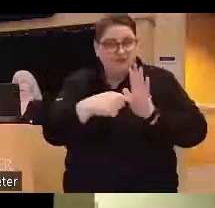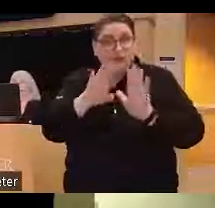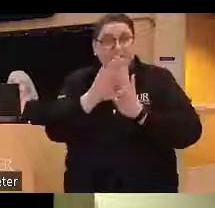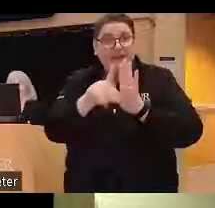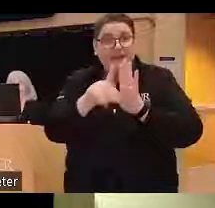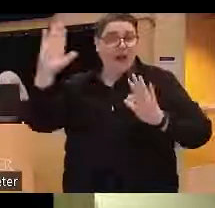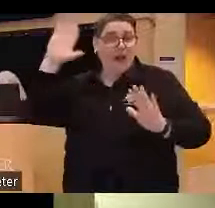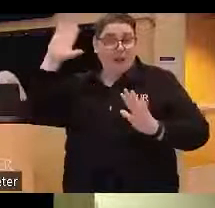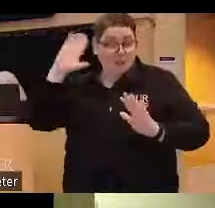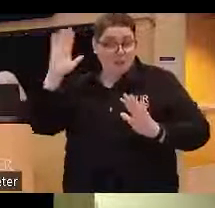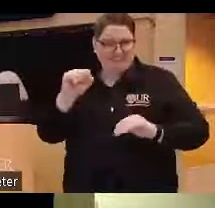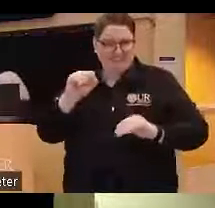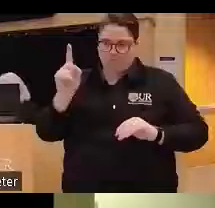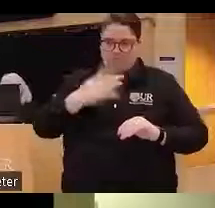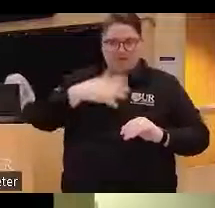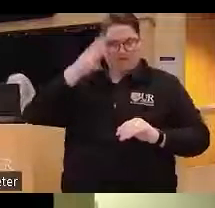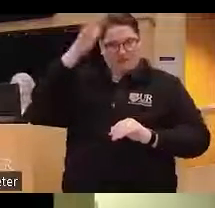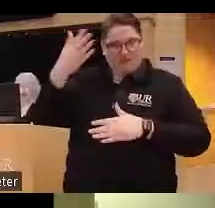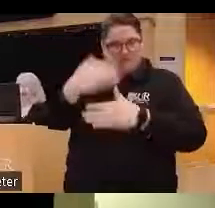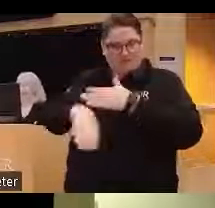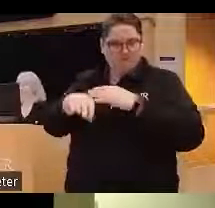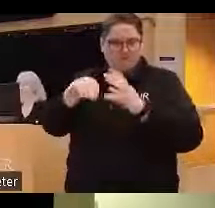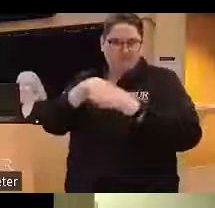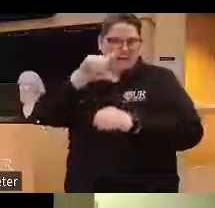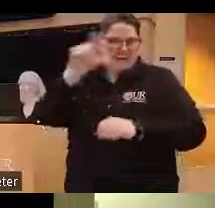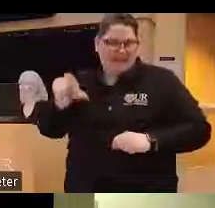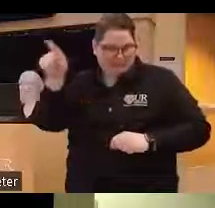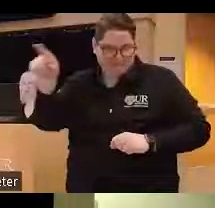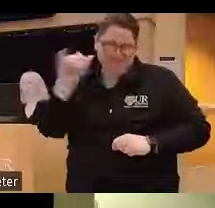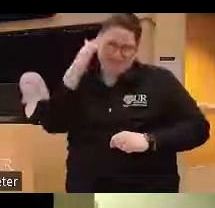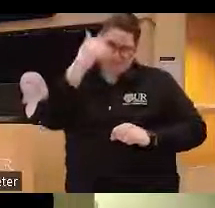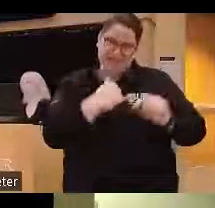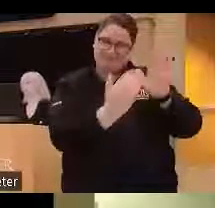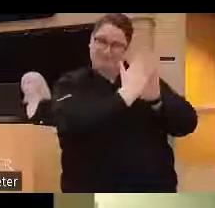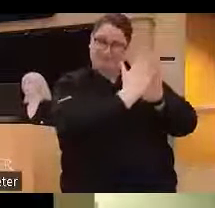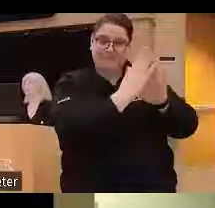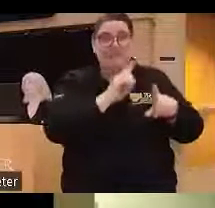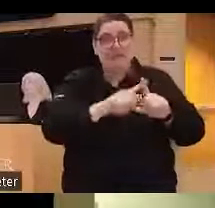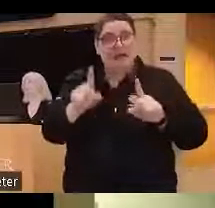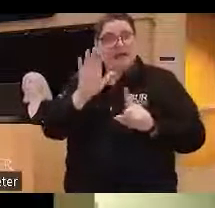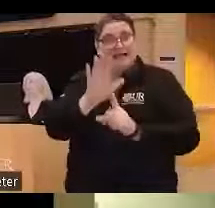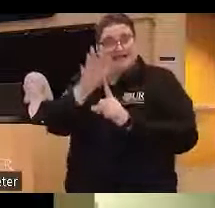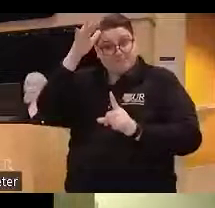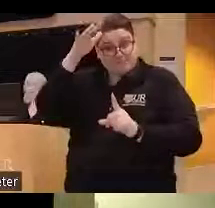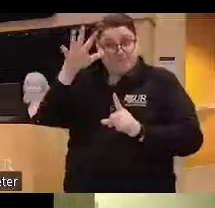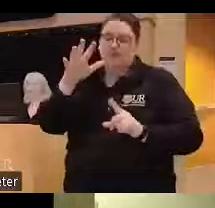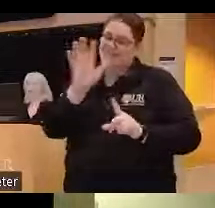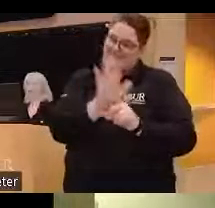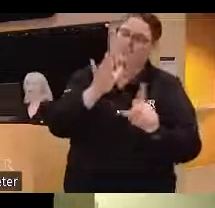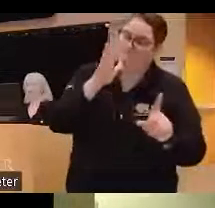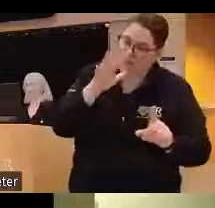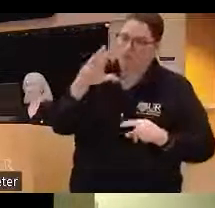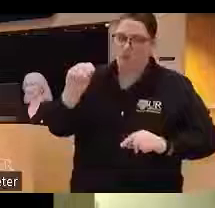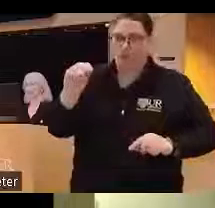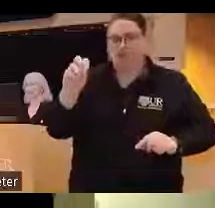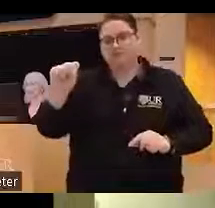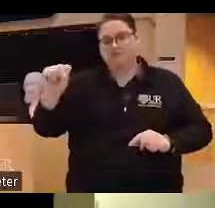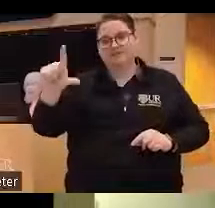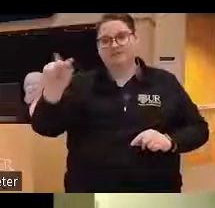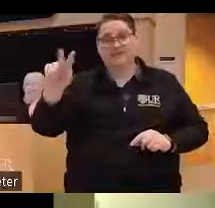grandfather Bobo in Italy um but his mother was was a a slave a Slavic slave and most slaves in